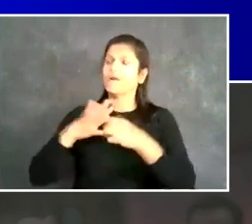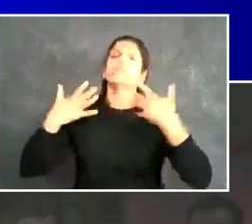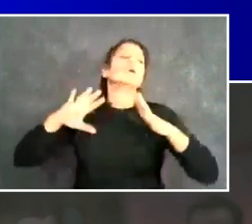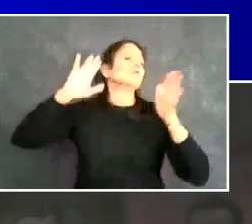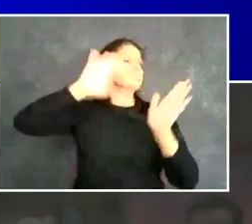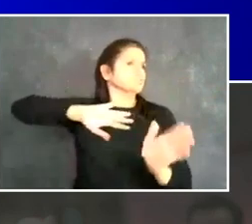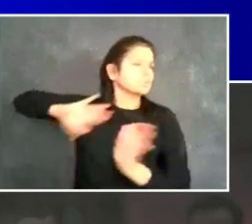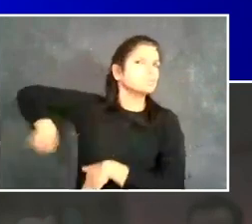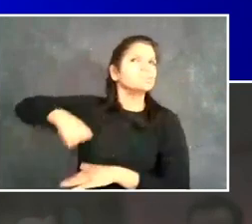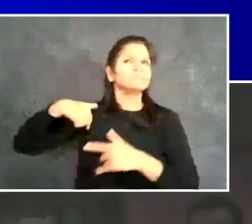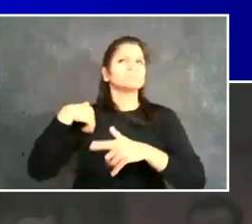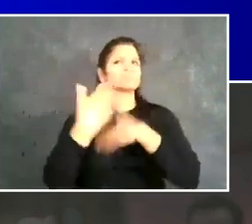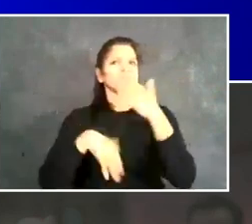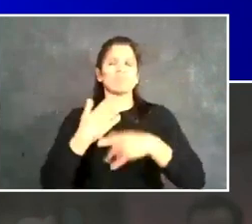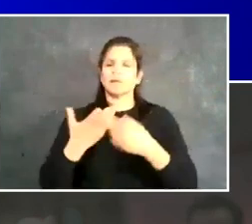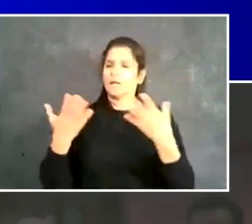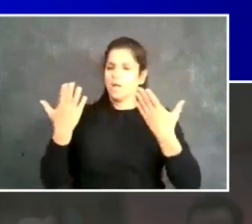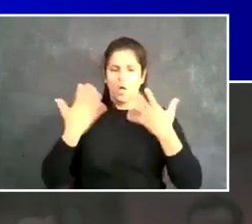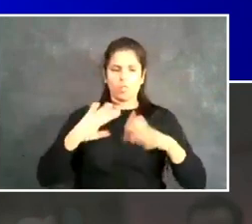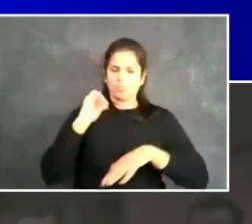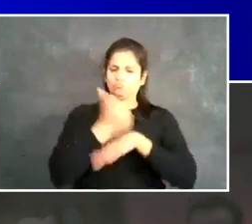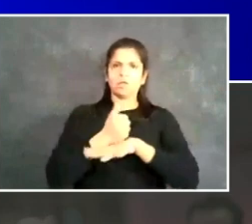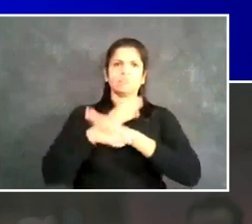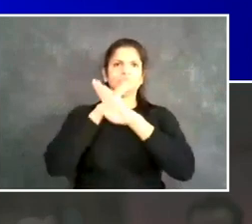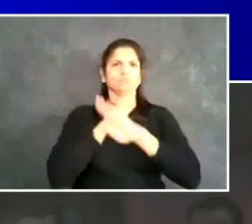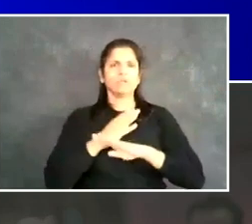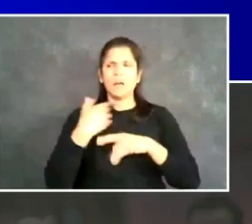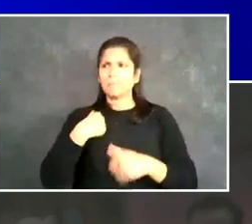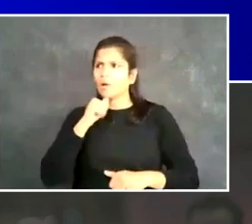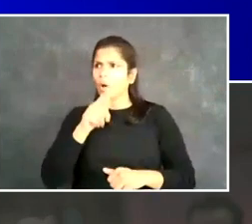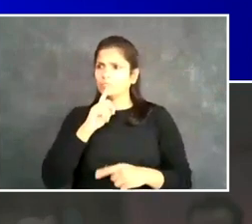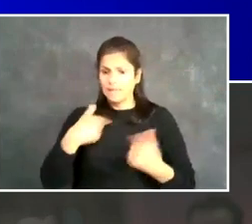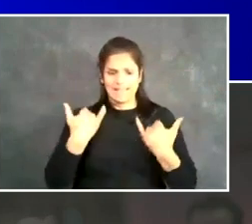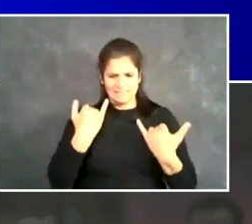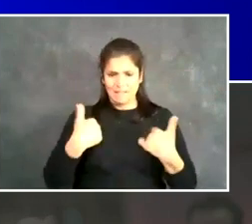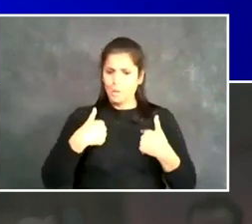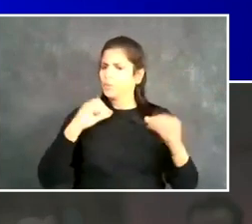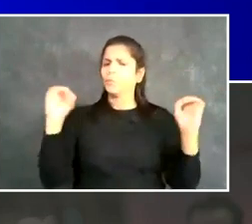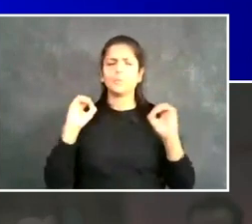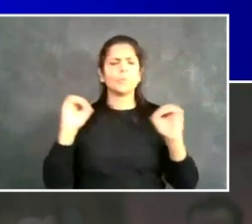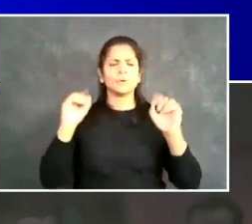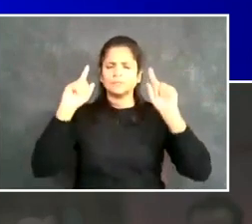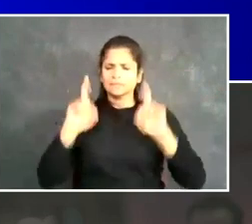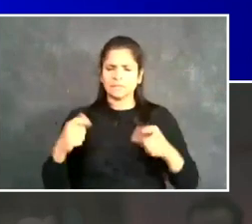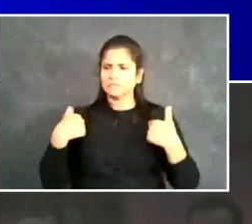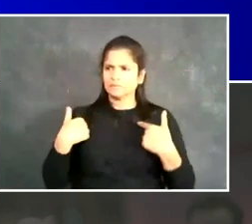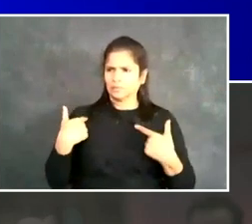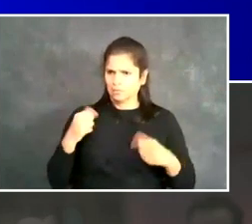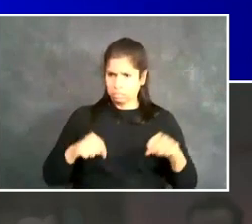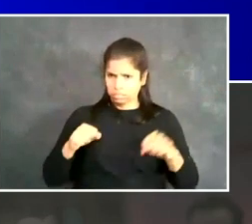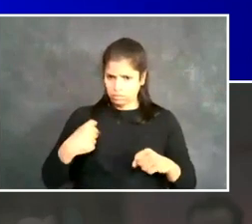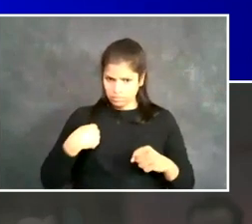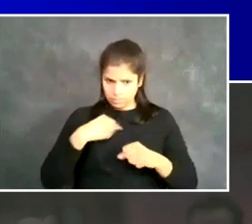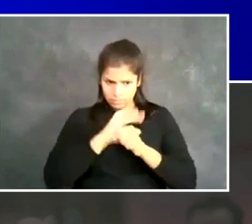THEIR OWN FAMILIES, TOO. HAVING A SENSE OF WHETHER